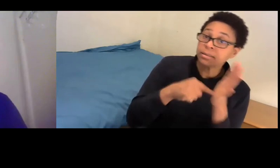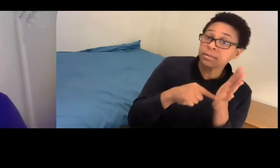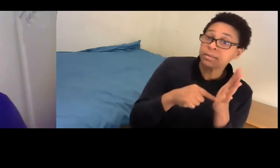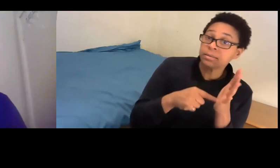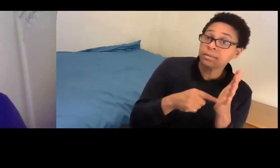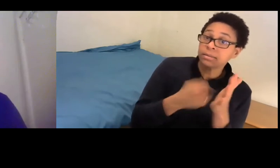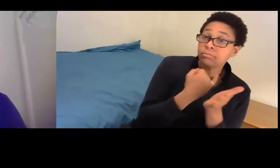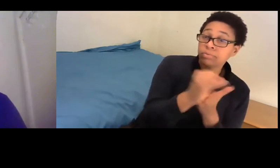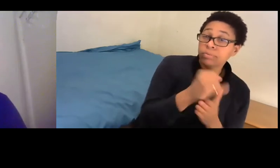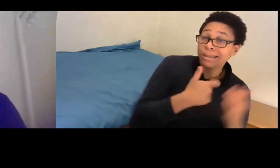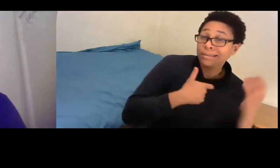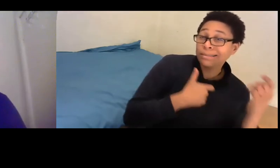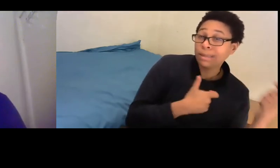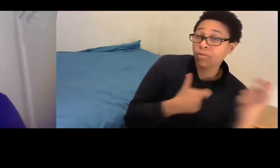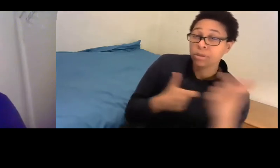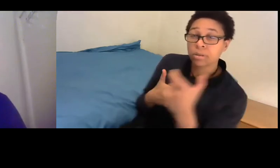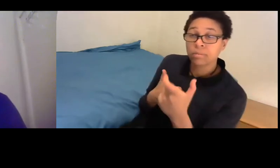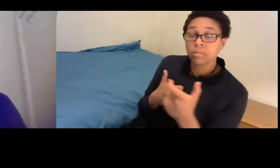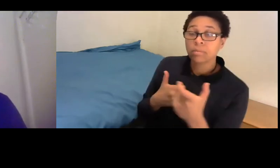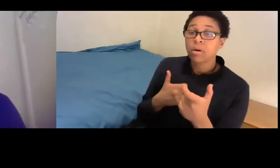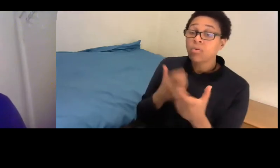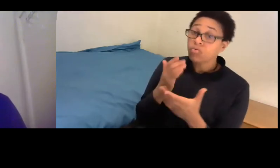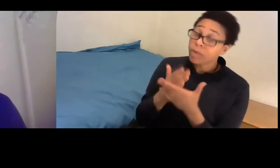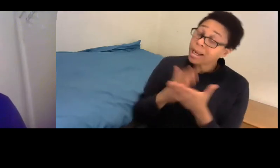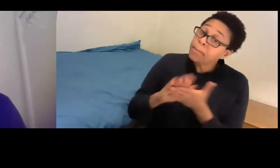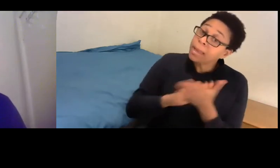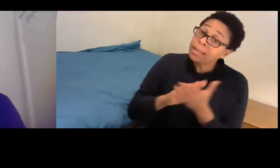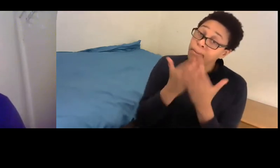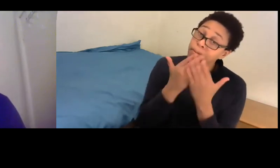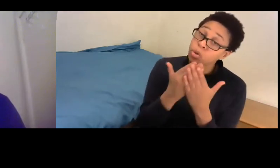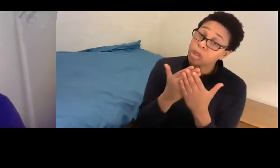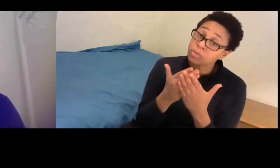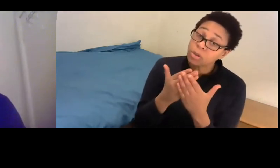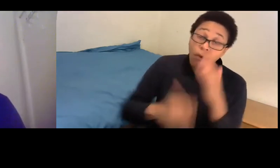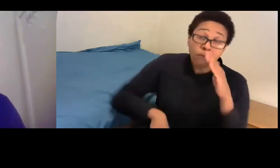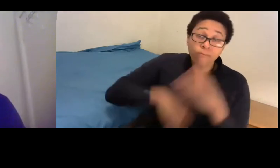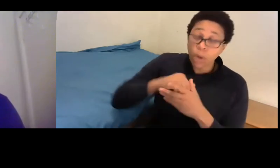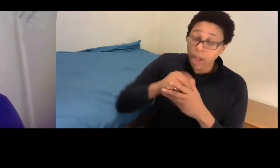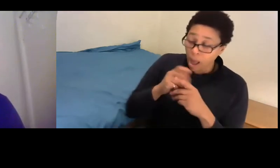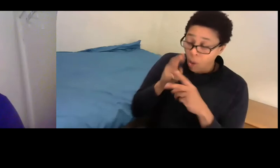the ministers in the coalition government's cabinet, this was